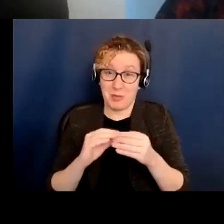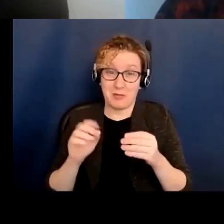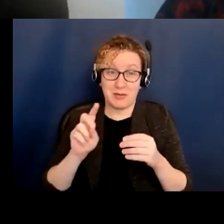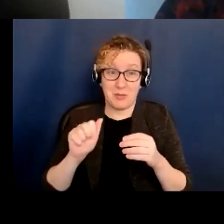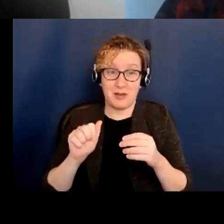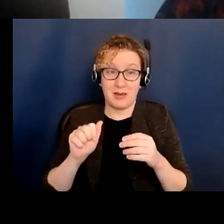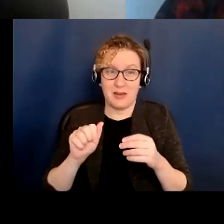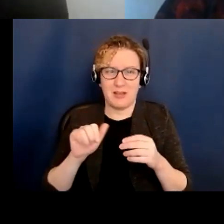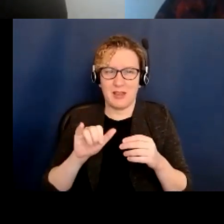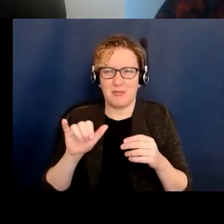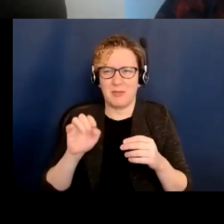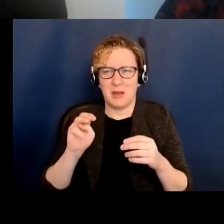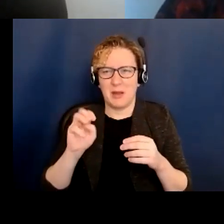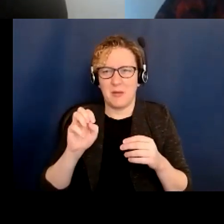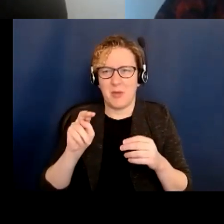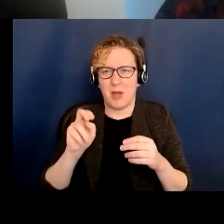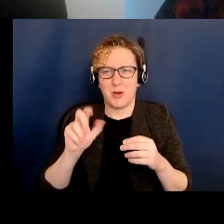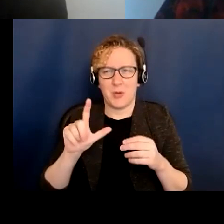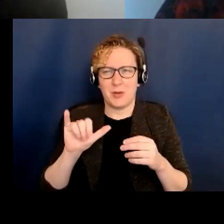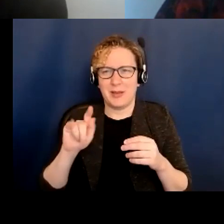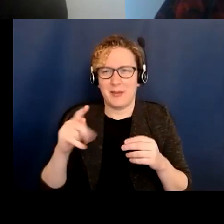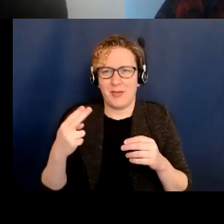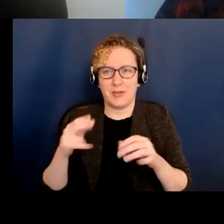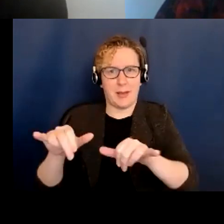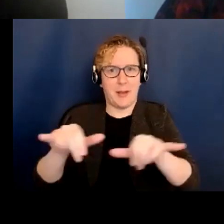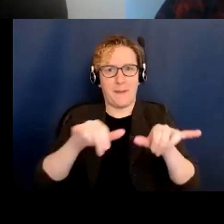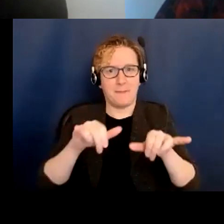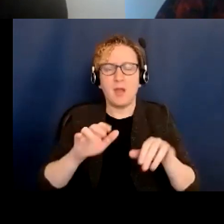monolith and everyone's experiences are pretty different.